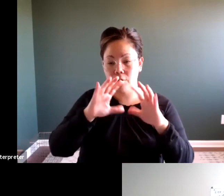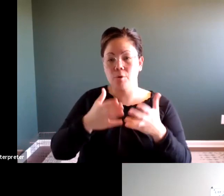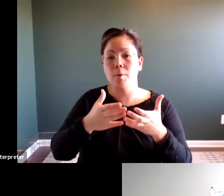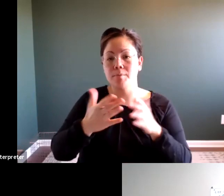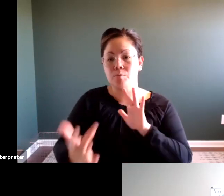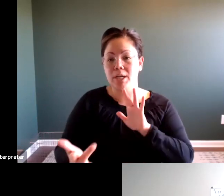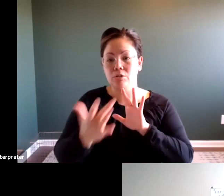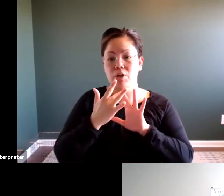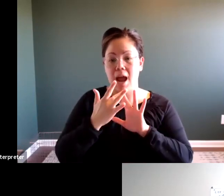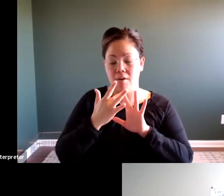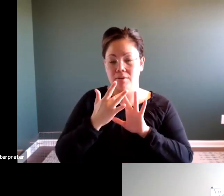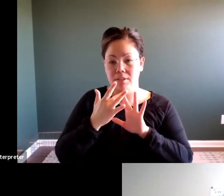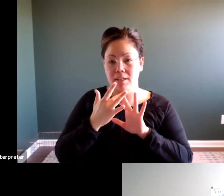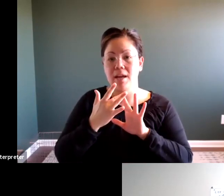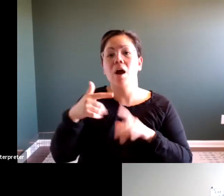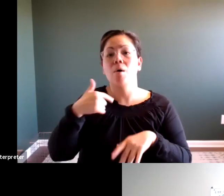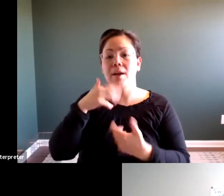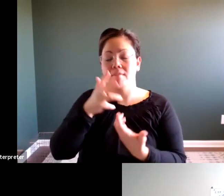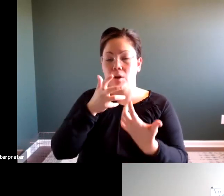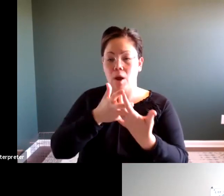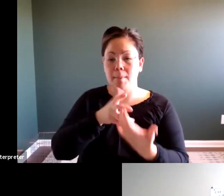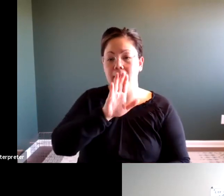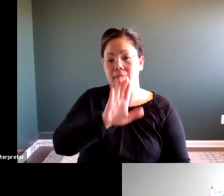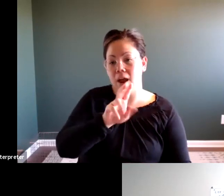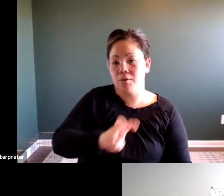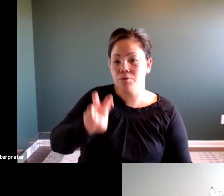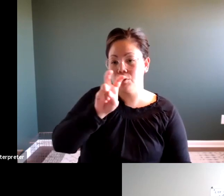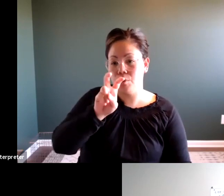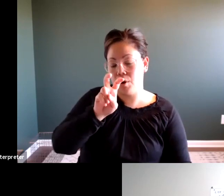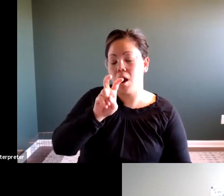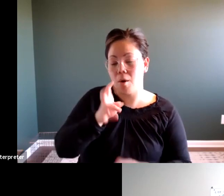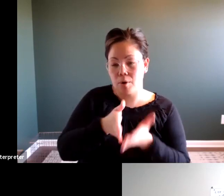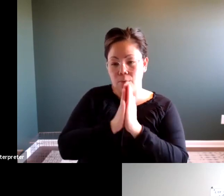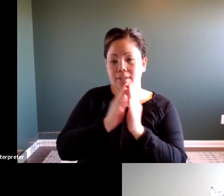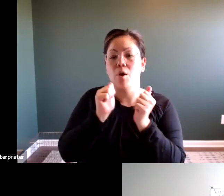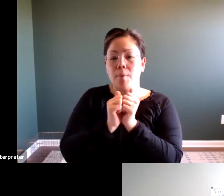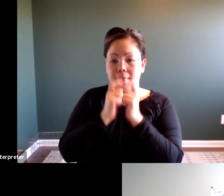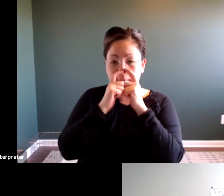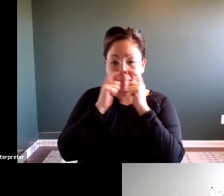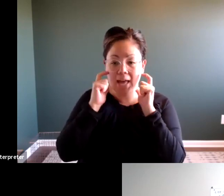and we have accommodated their tour requests with everyone wearing masks and limiting to 20 people total